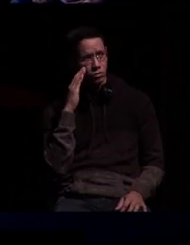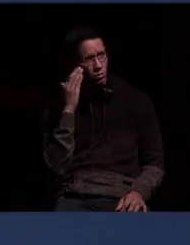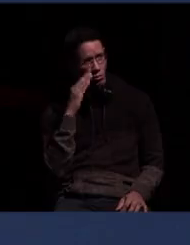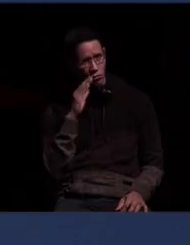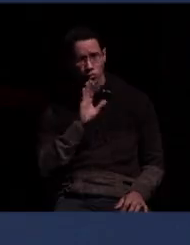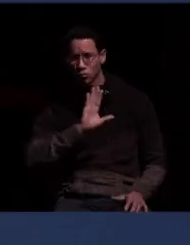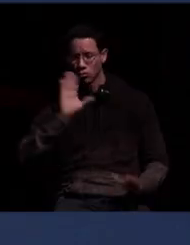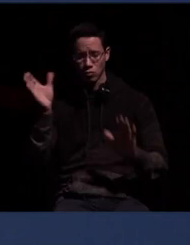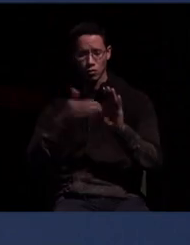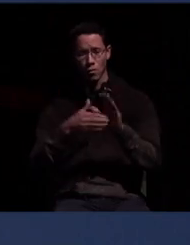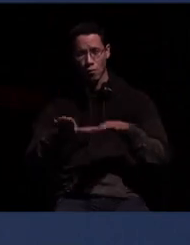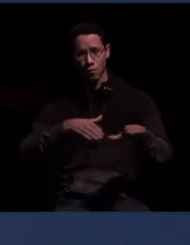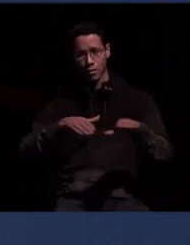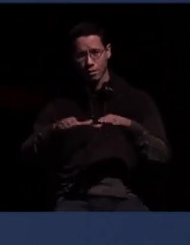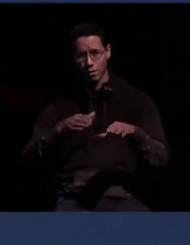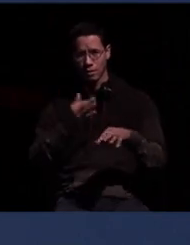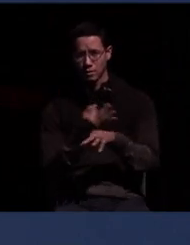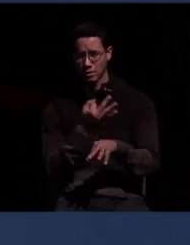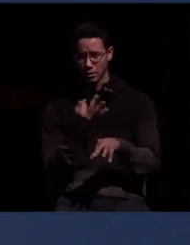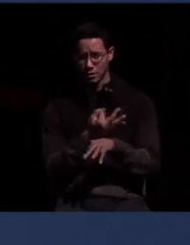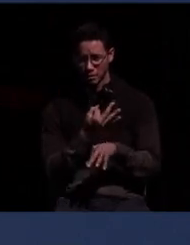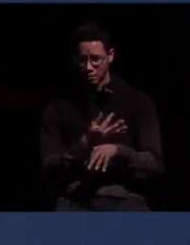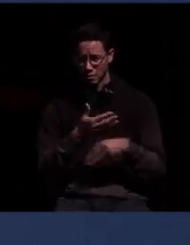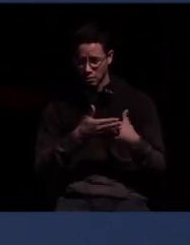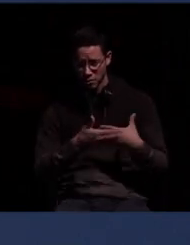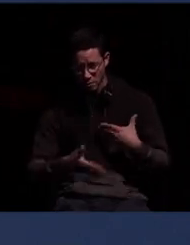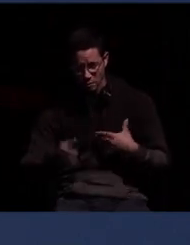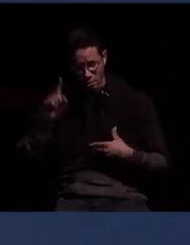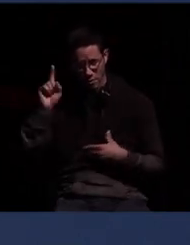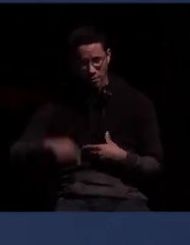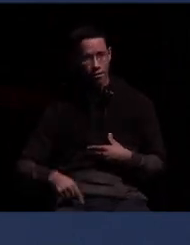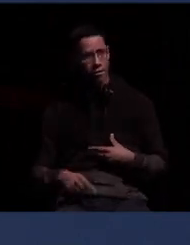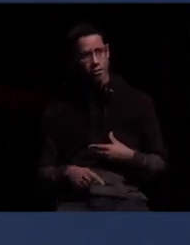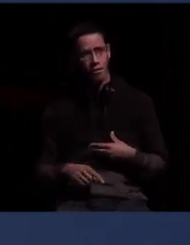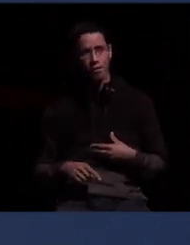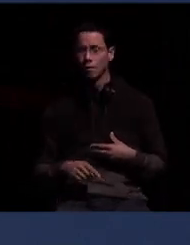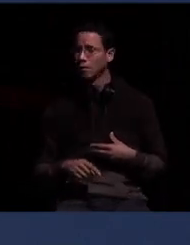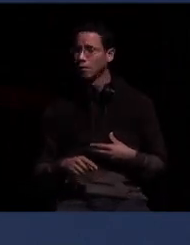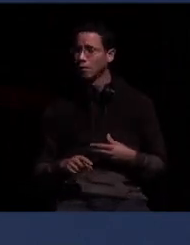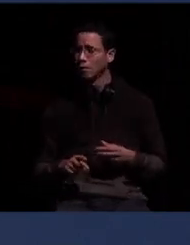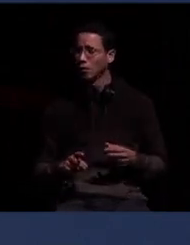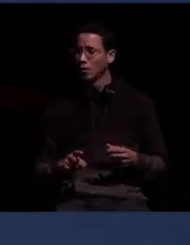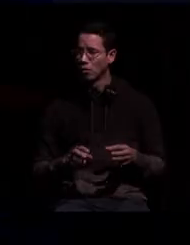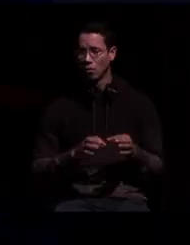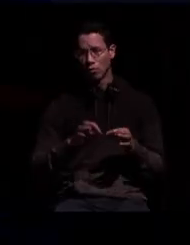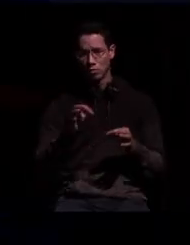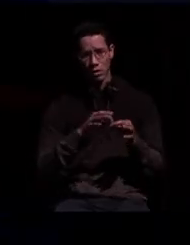will be co-opted and we will have to walk further.